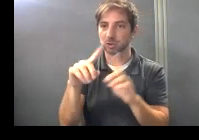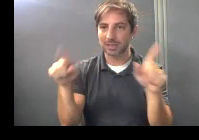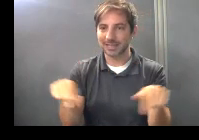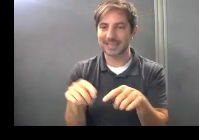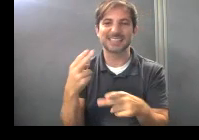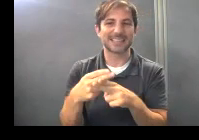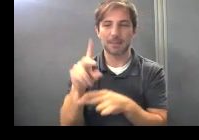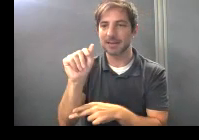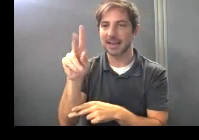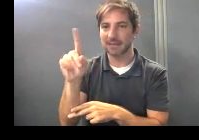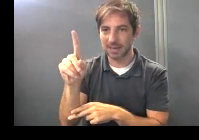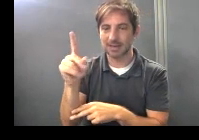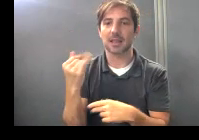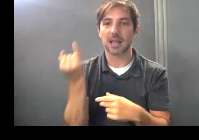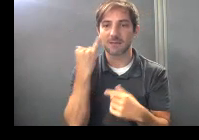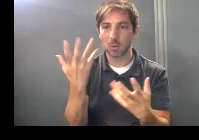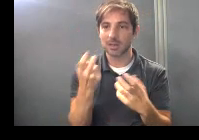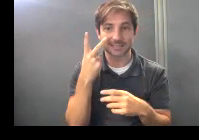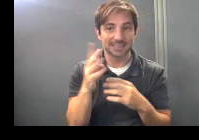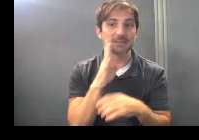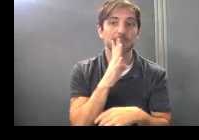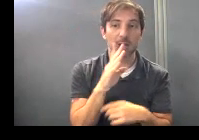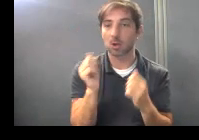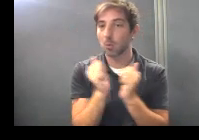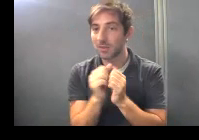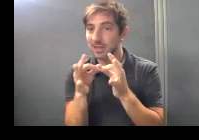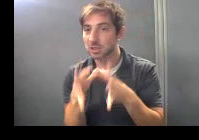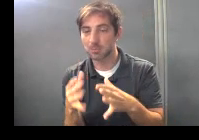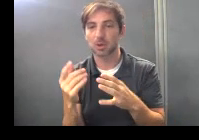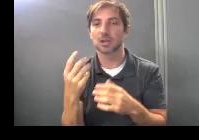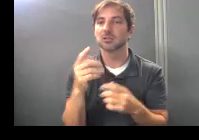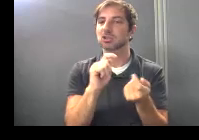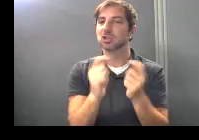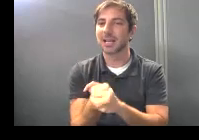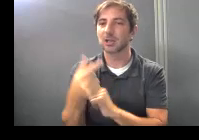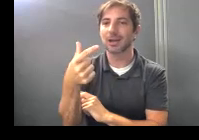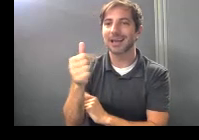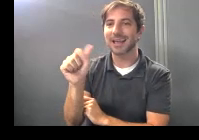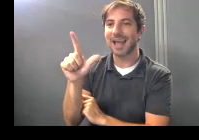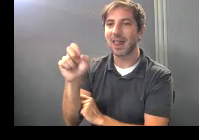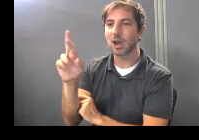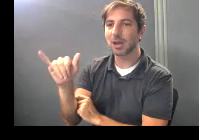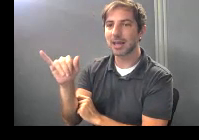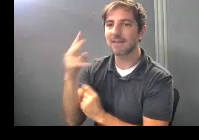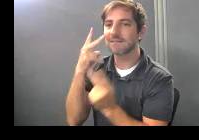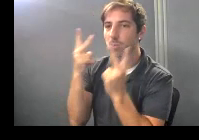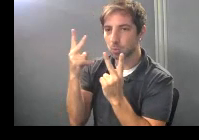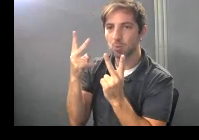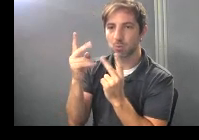THE INTERPRETER SWITCH TO GALLERY VIEW. I'LL PIN BETH WHEN SHE COMES ON.